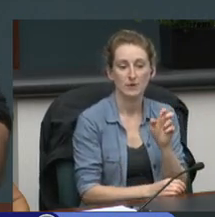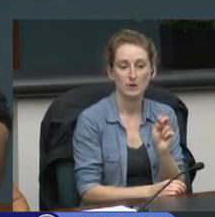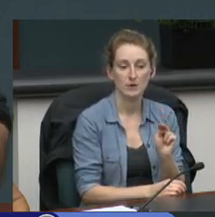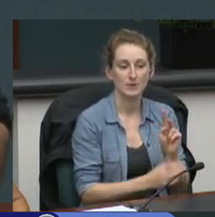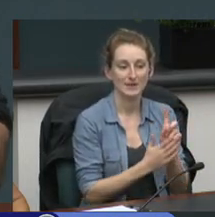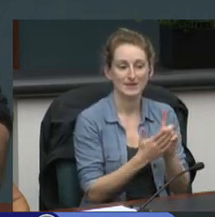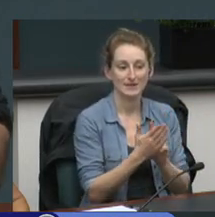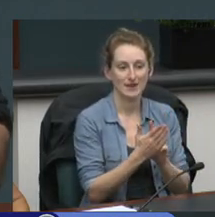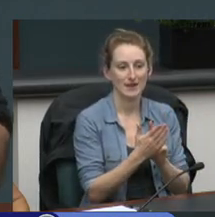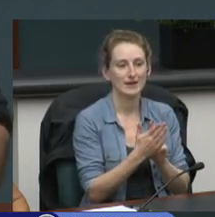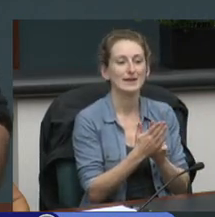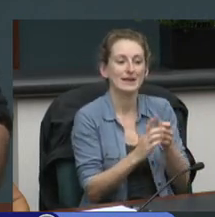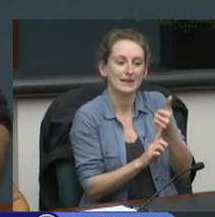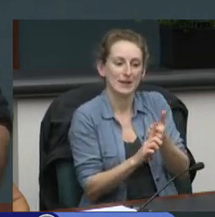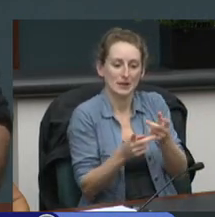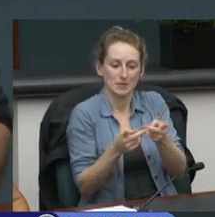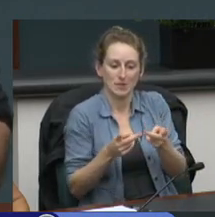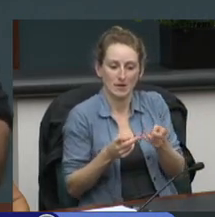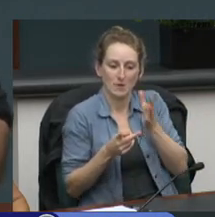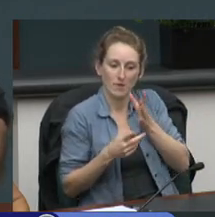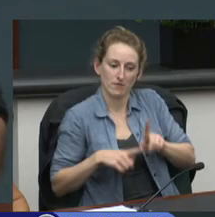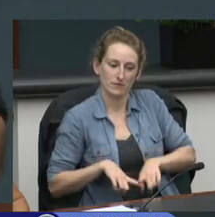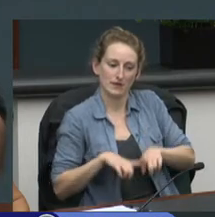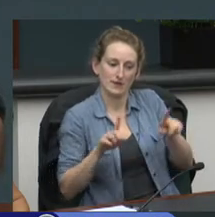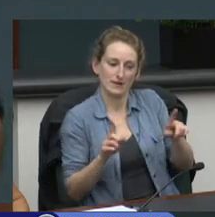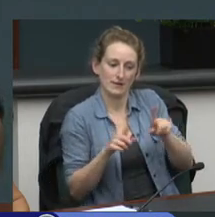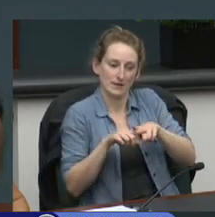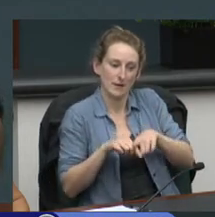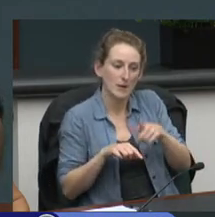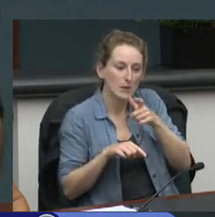diversity of their population and the opportunity they create for our